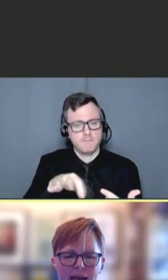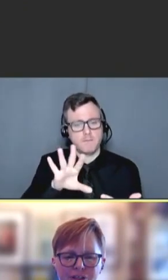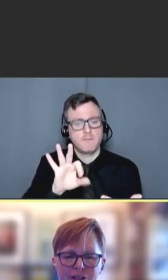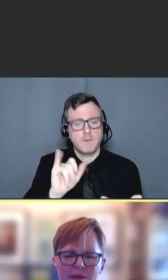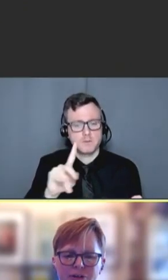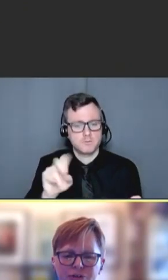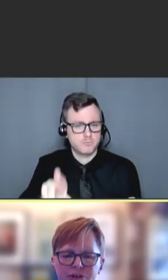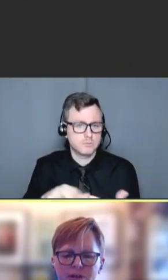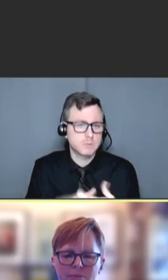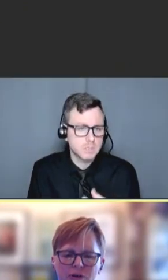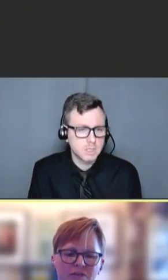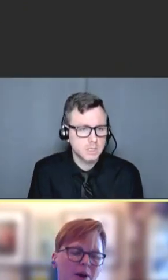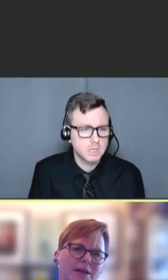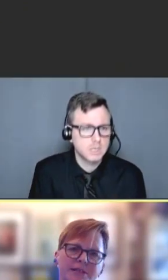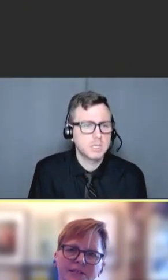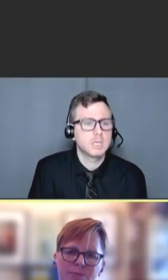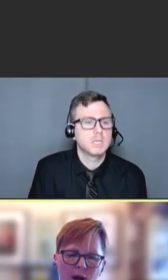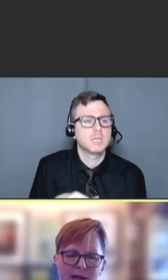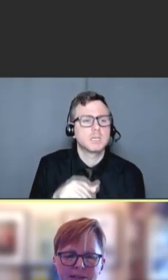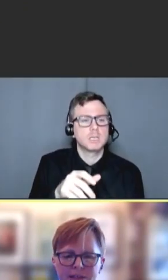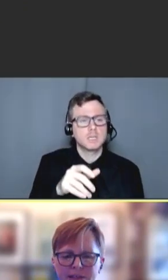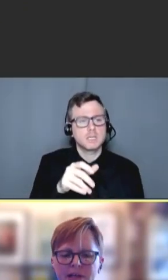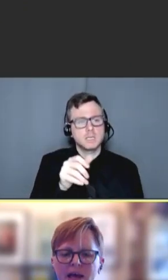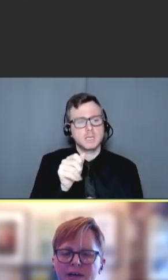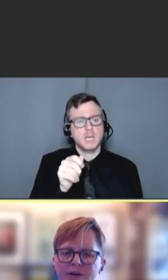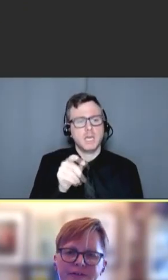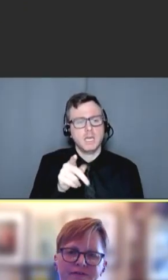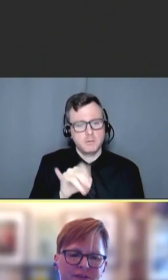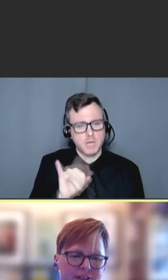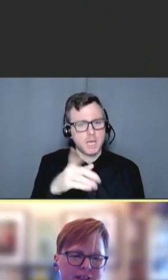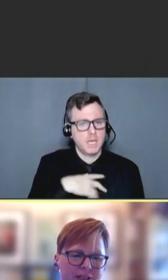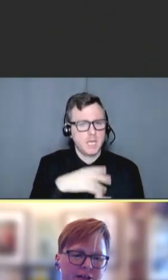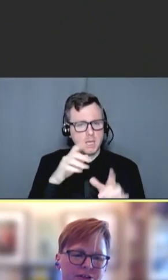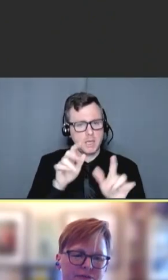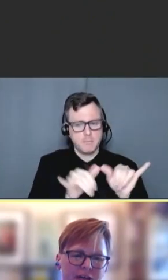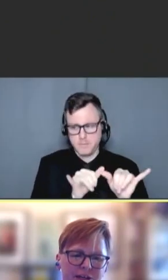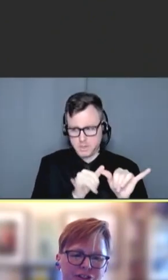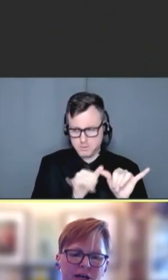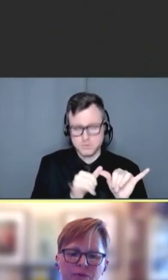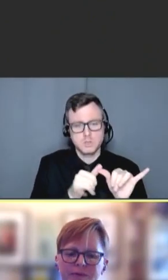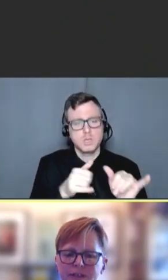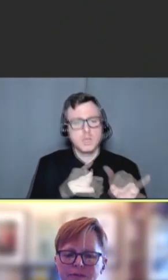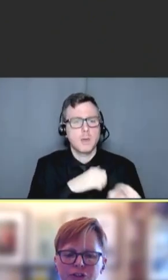The HEI measures a number of policies and practices, and over the 15 years of the HEI,